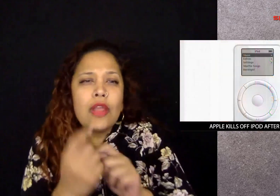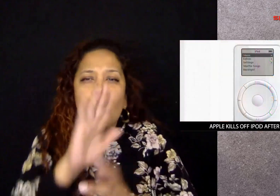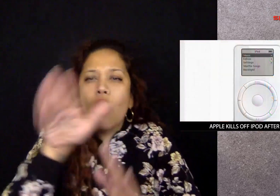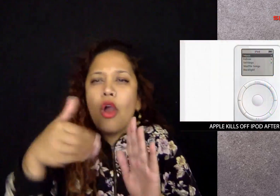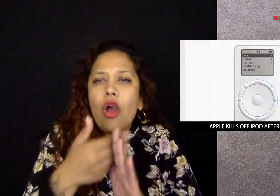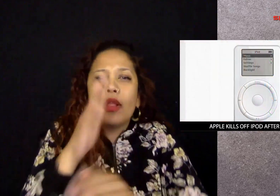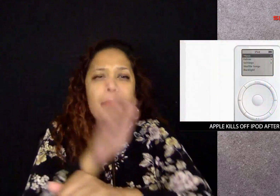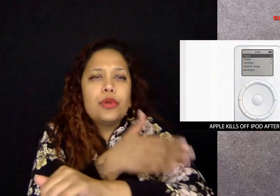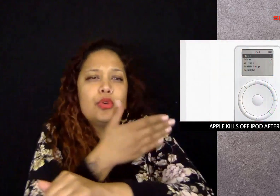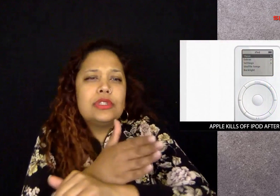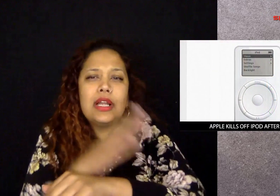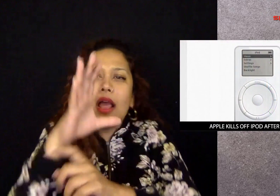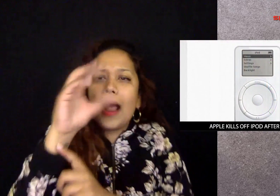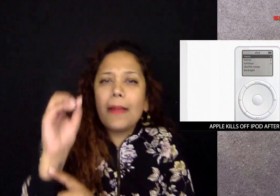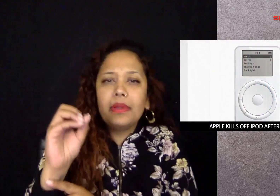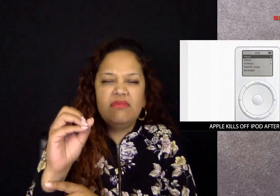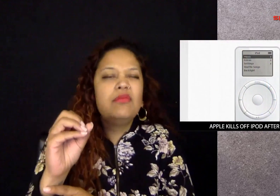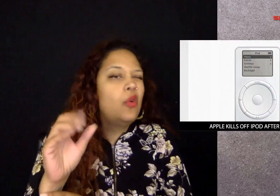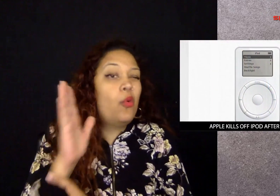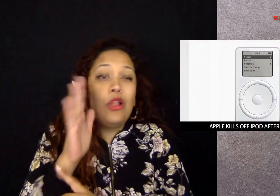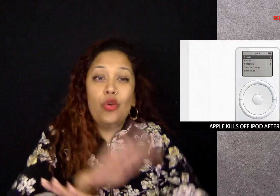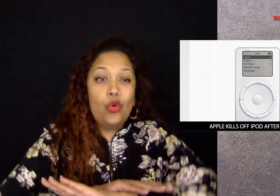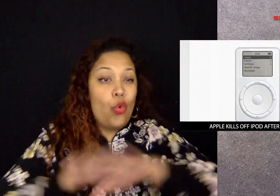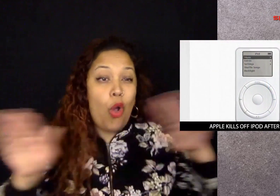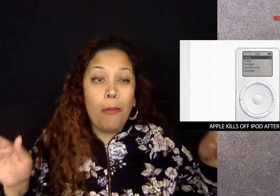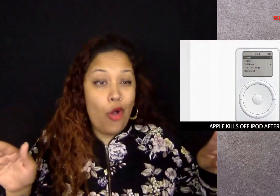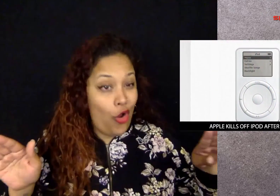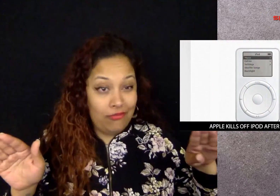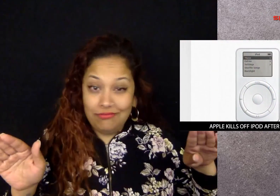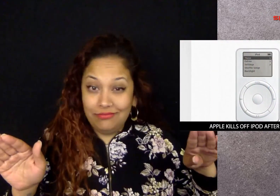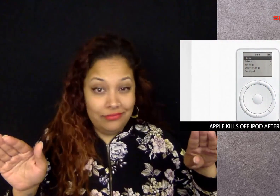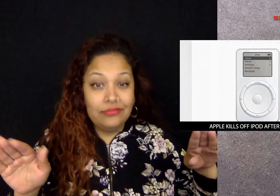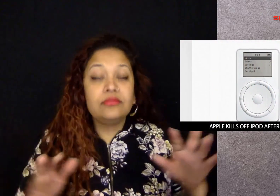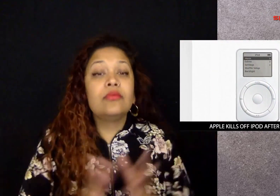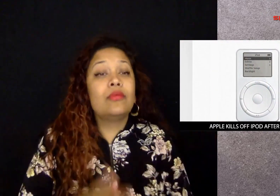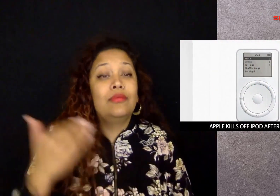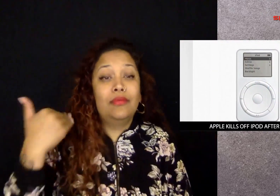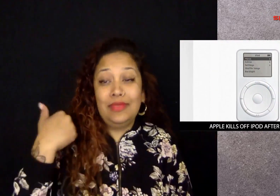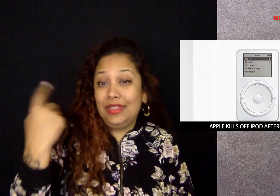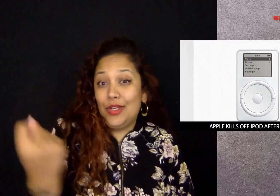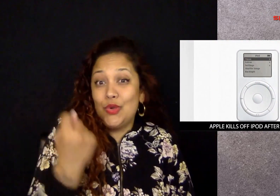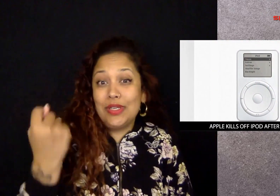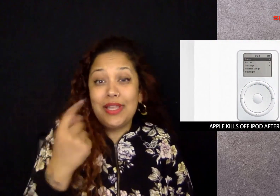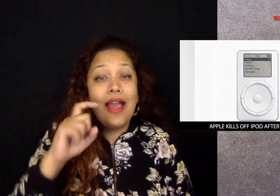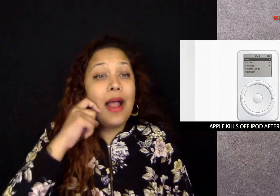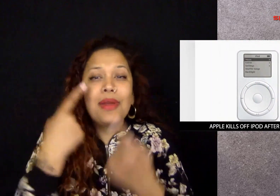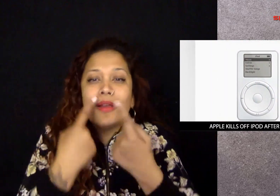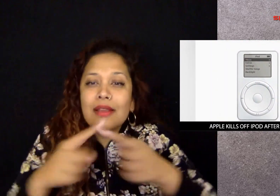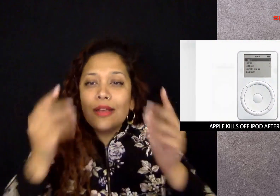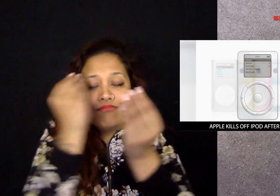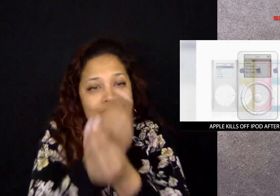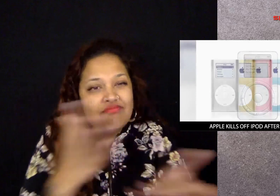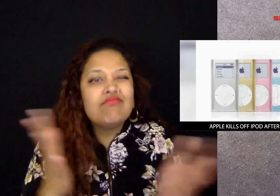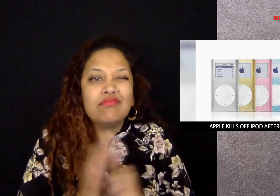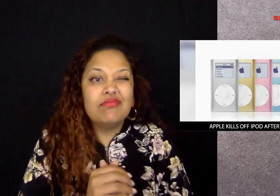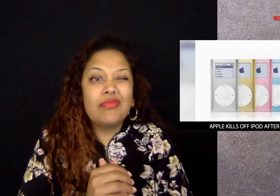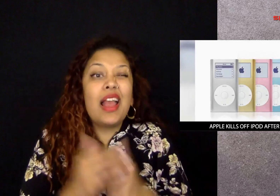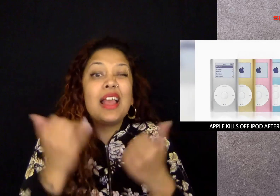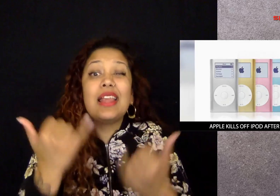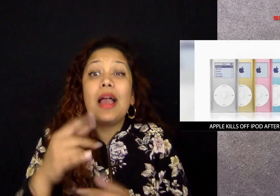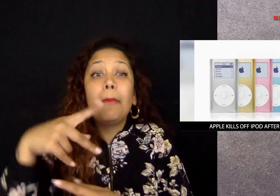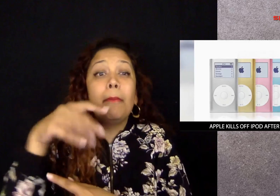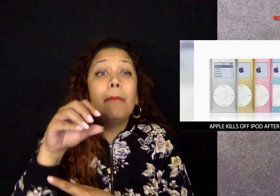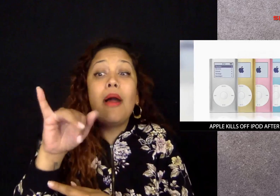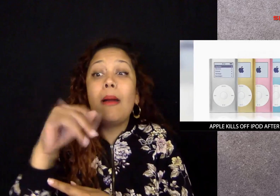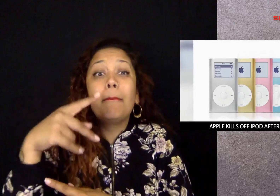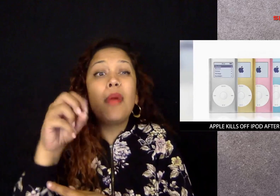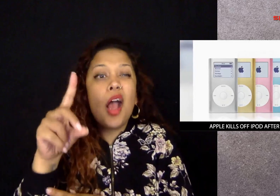the device that helped Apple change the entire music industry will soon be no more Tuesday